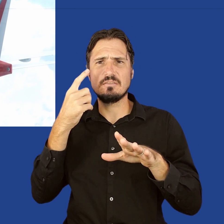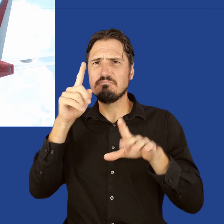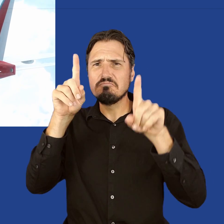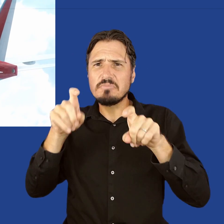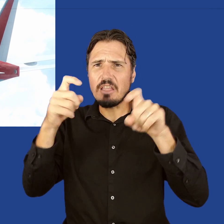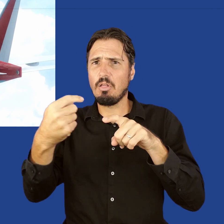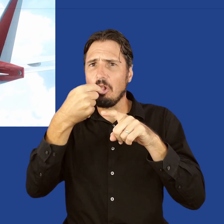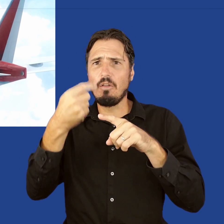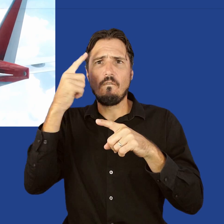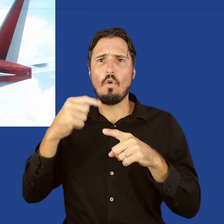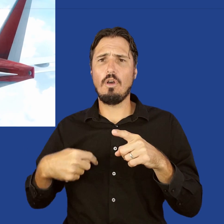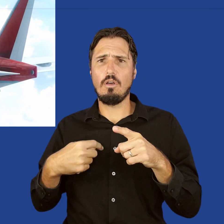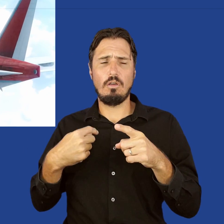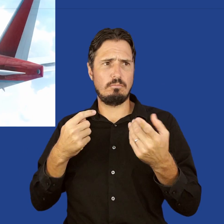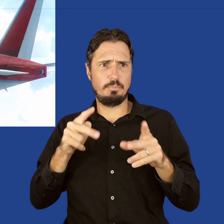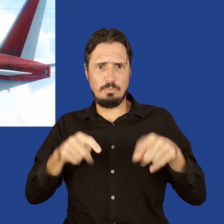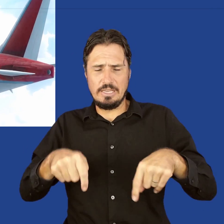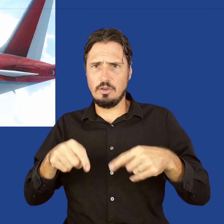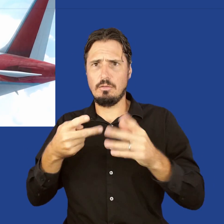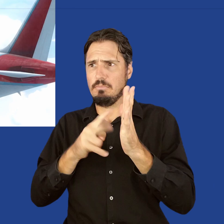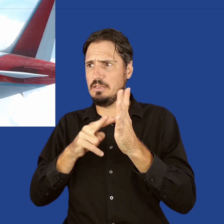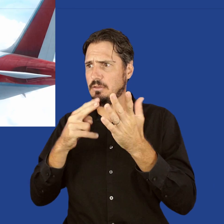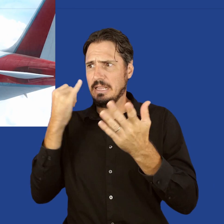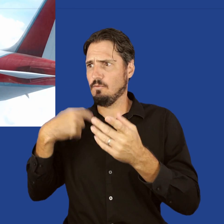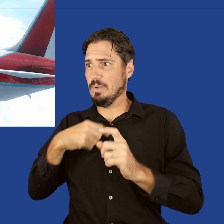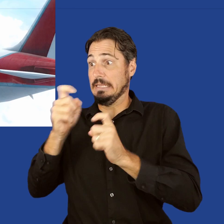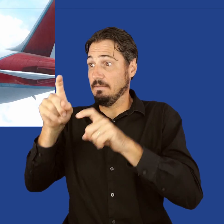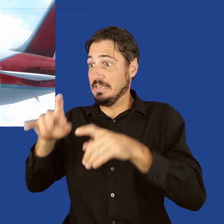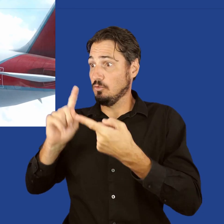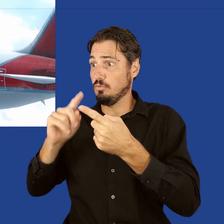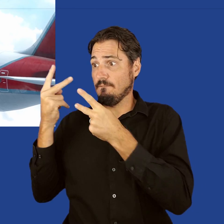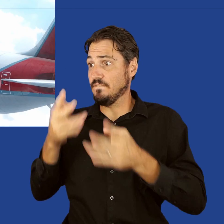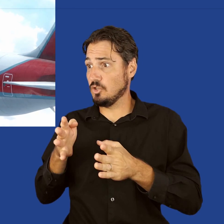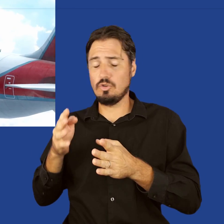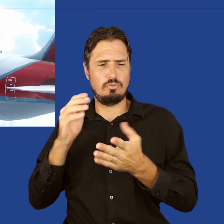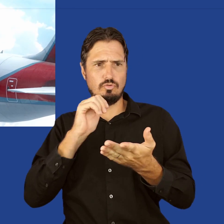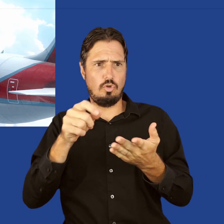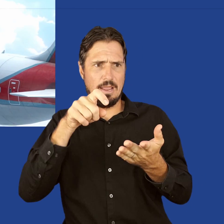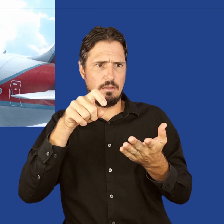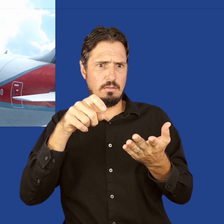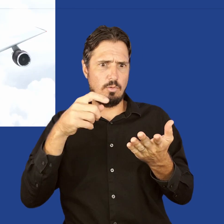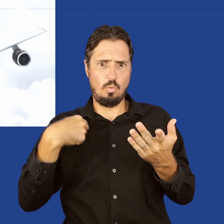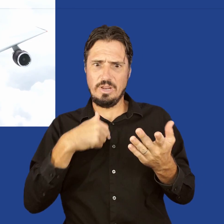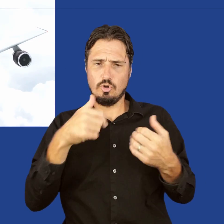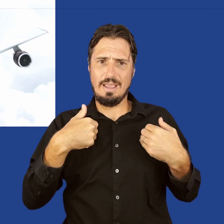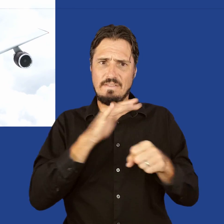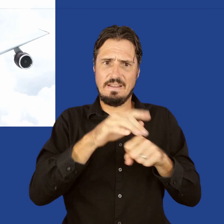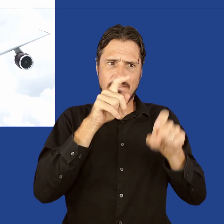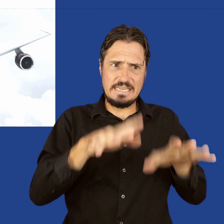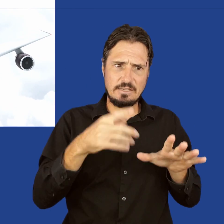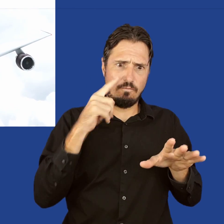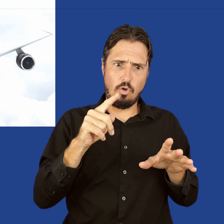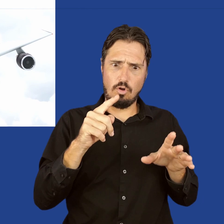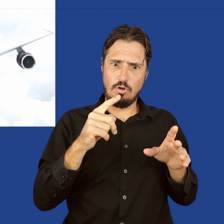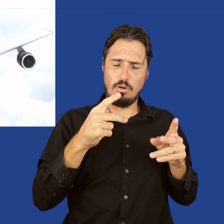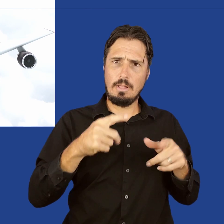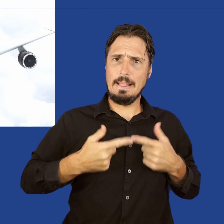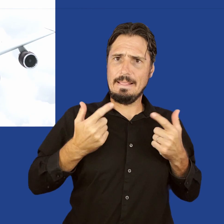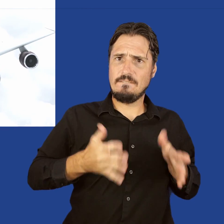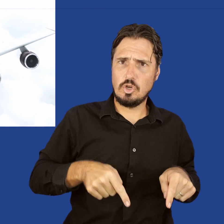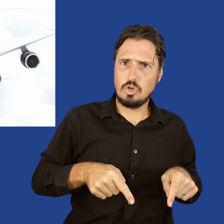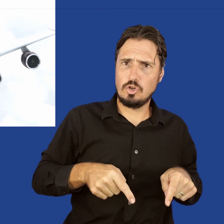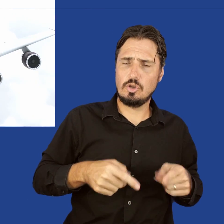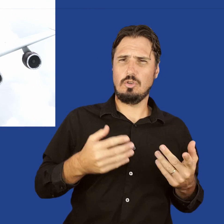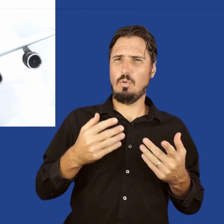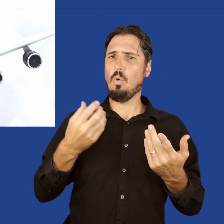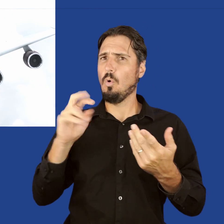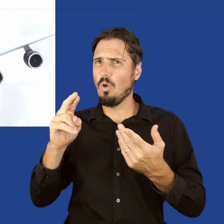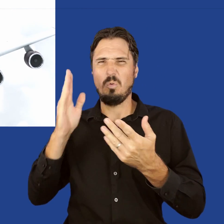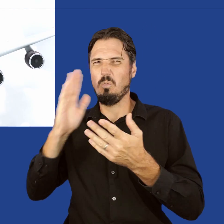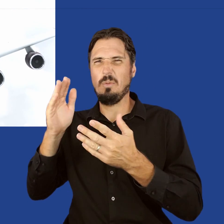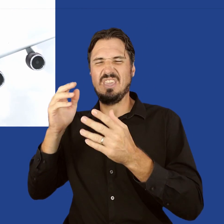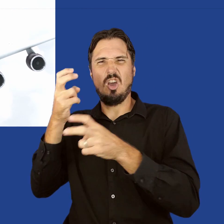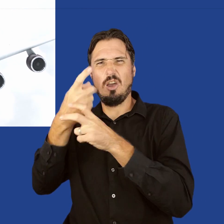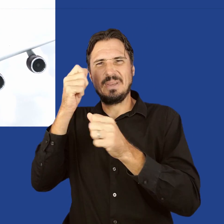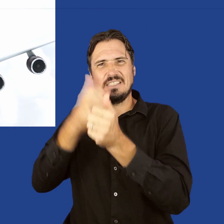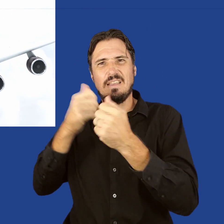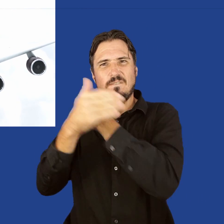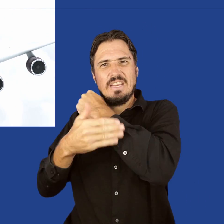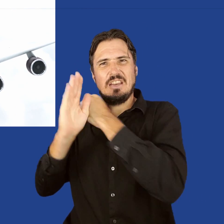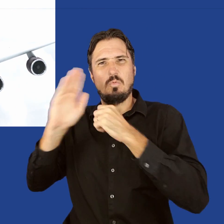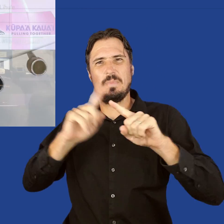away testing resources away from our local residents, or it would be inconvenient for visitors to have inconsistent arrival instructions by county. Our plan would rely on its own testing capacity—it